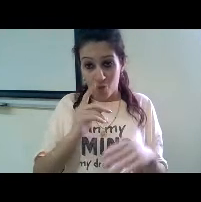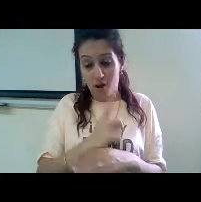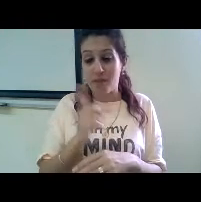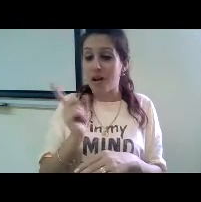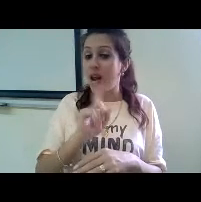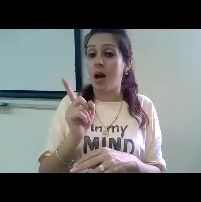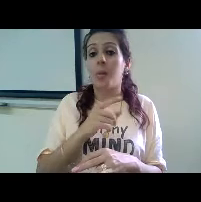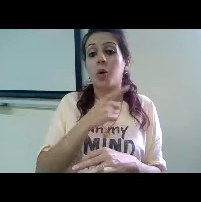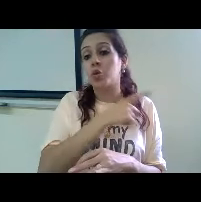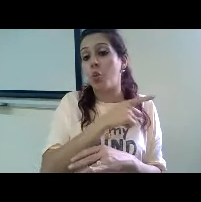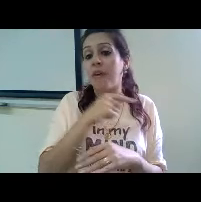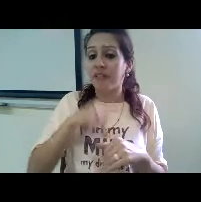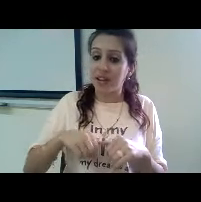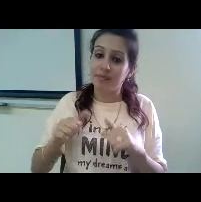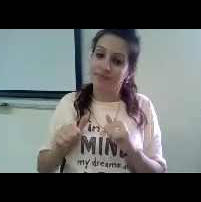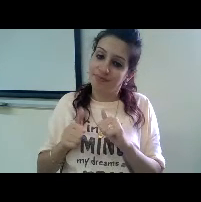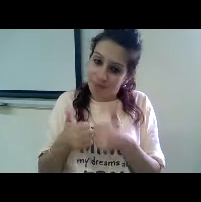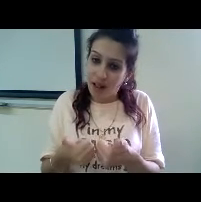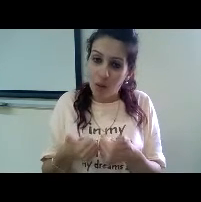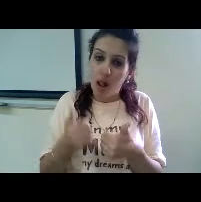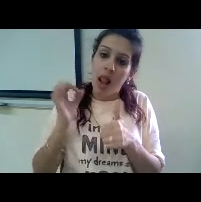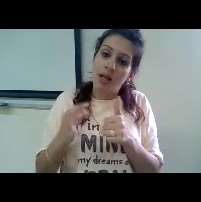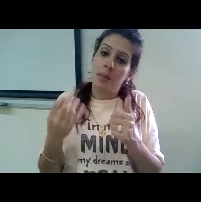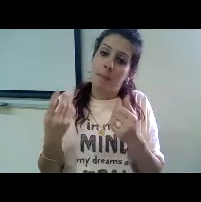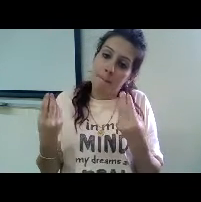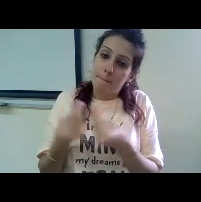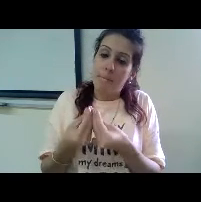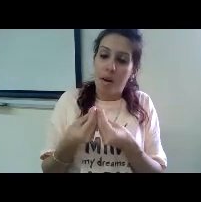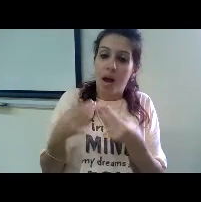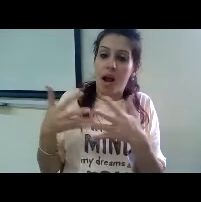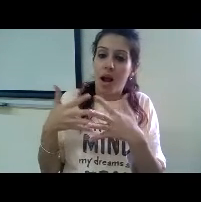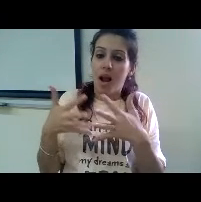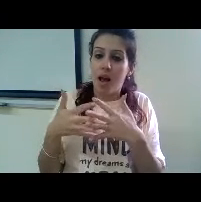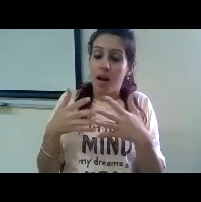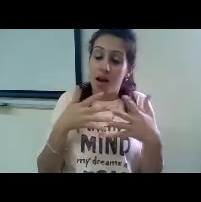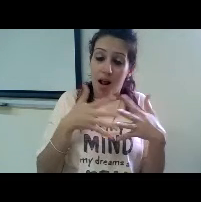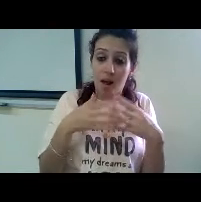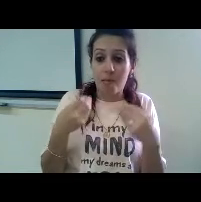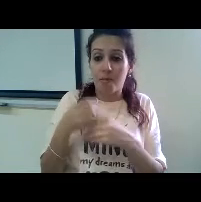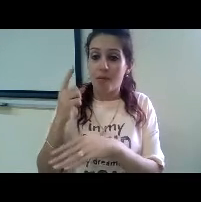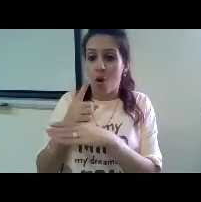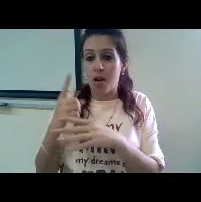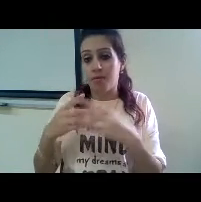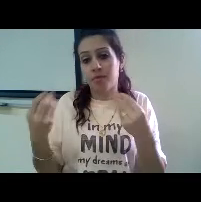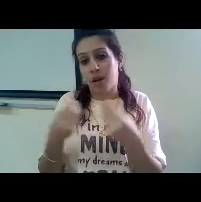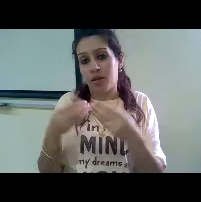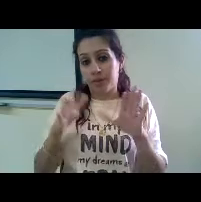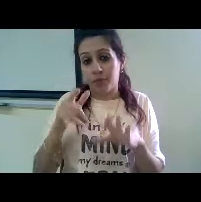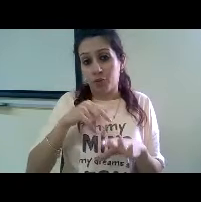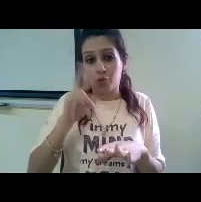First of all, if I can put my side forward. Yeah.